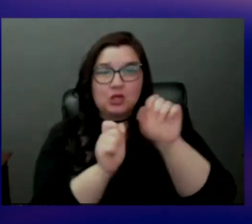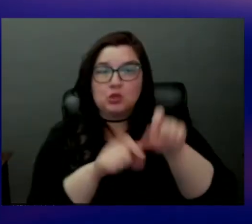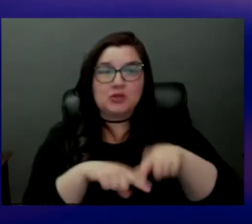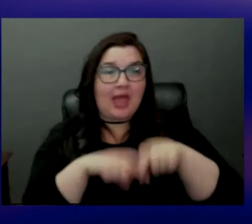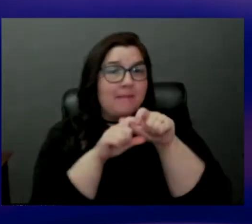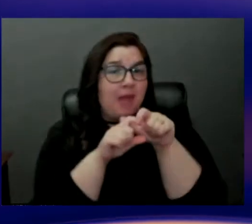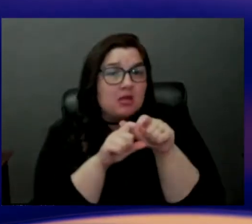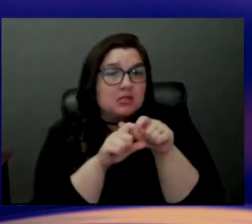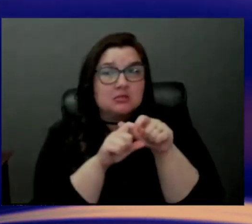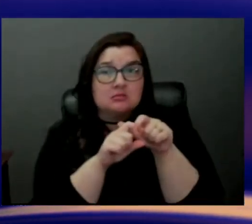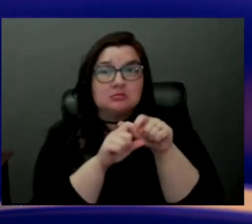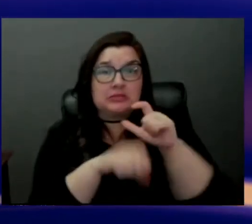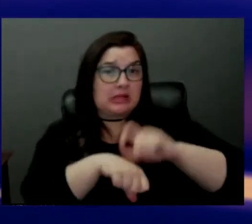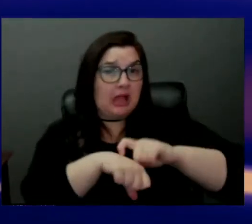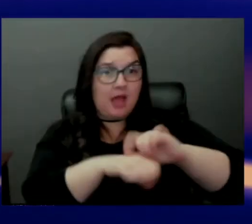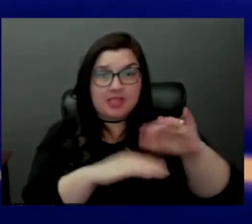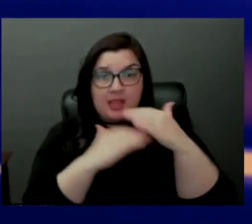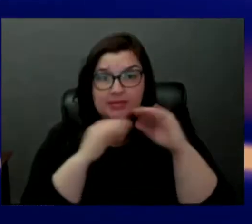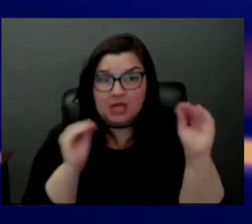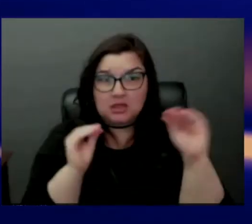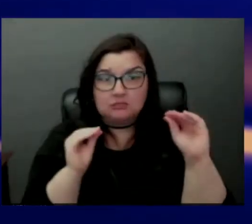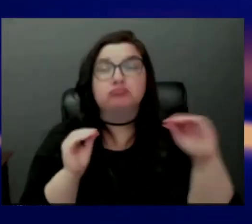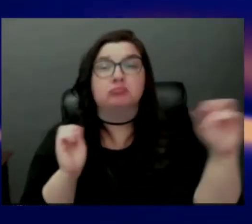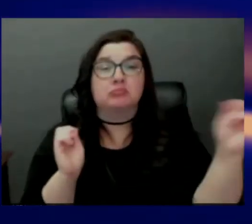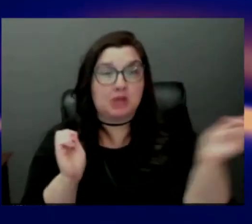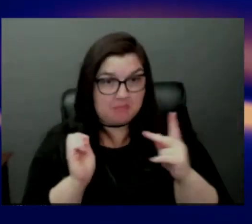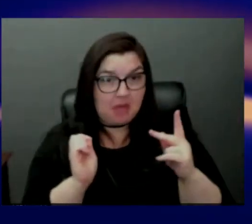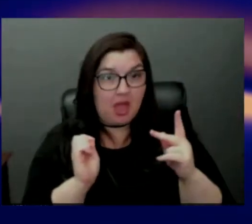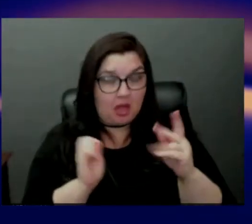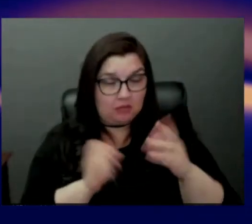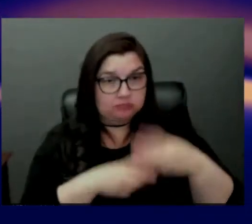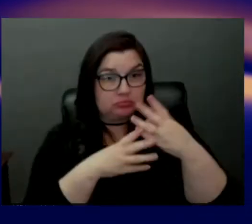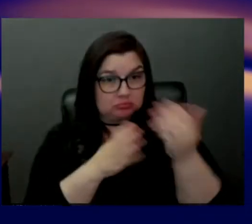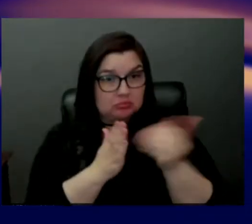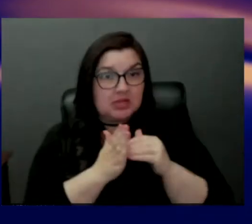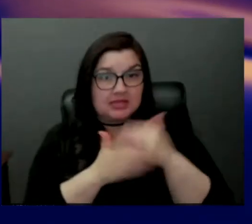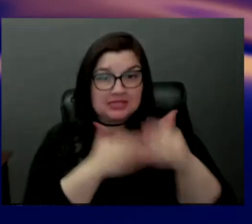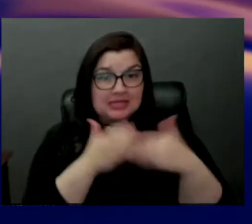You can resume it at that point, and it's going to pick you up exactly where you left off.